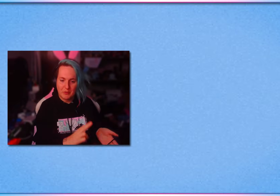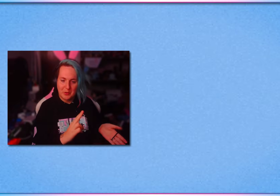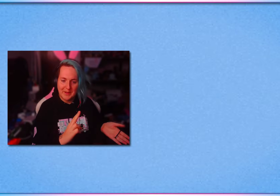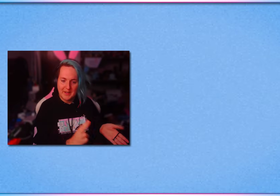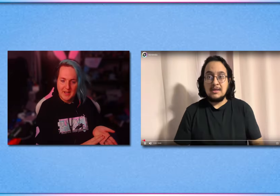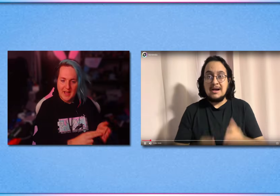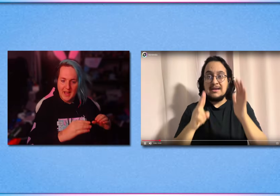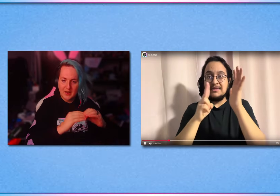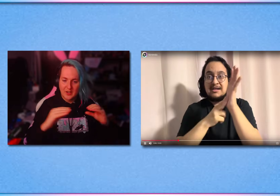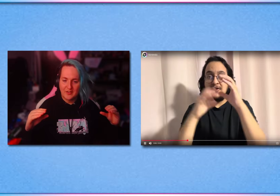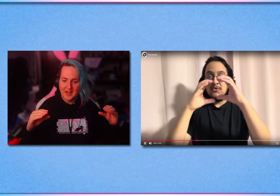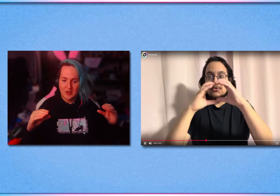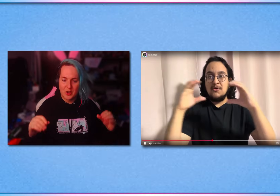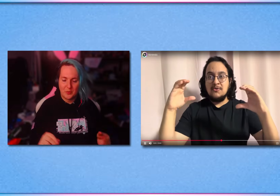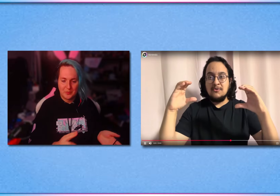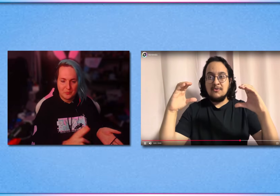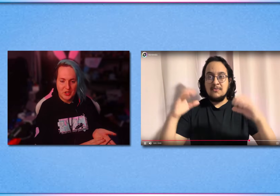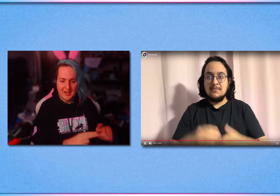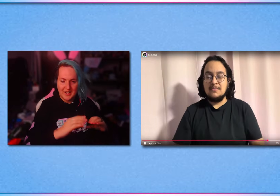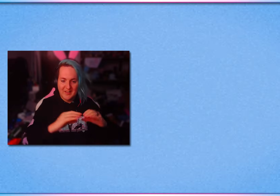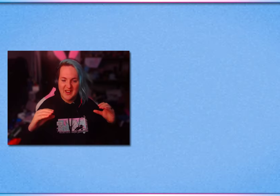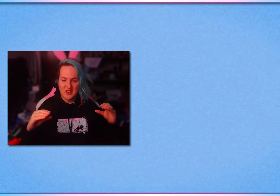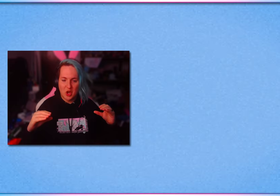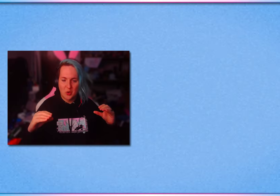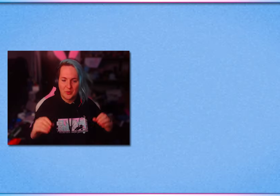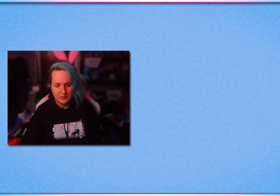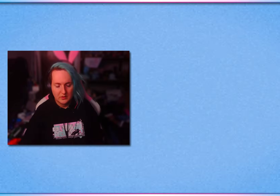So we're doing Nintendo. N... intendo.